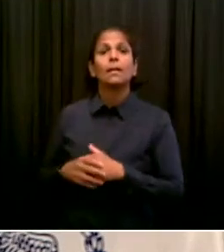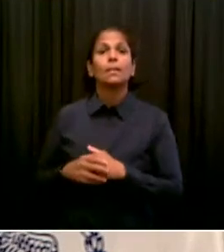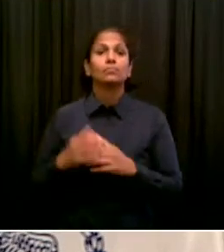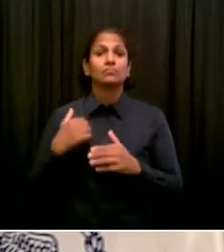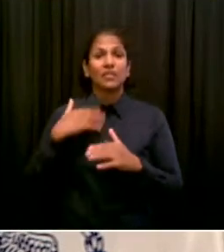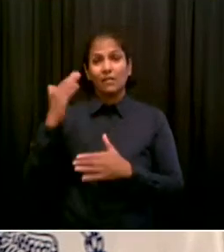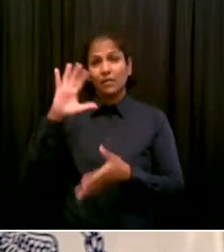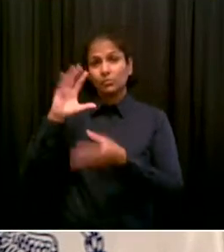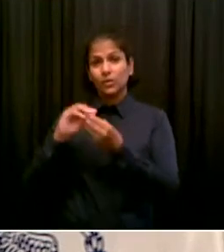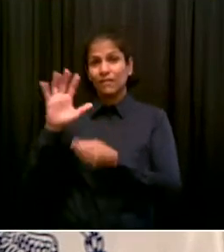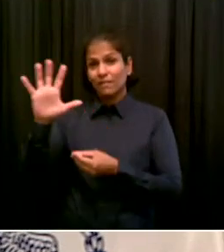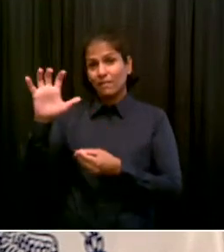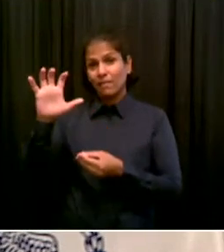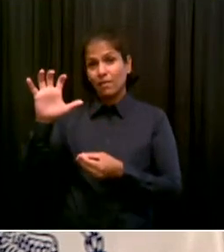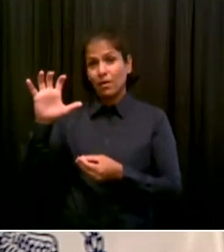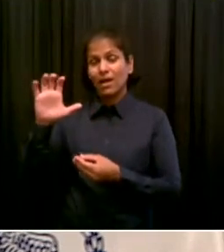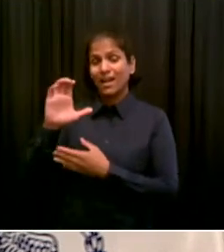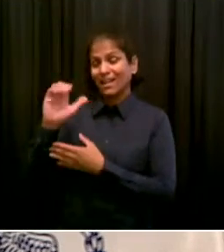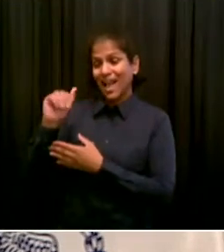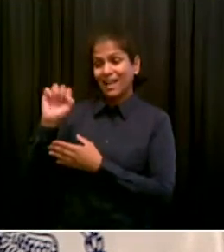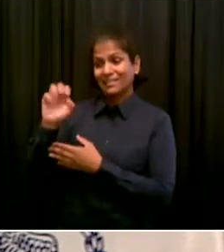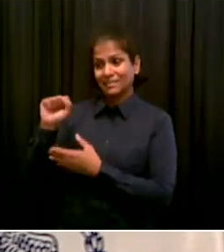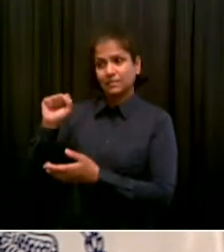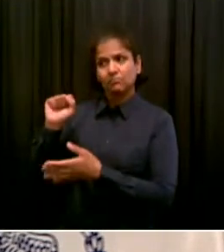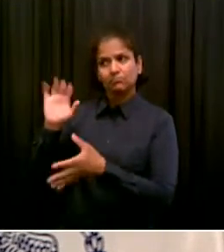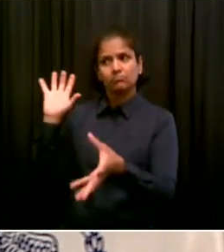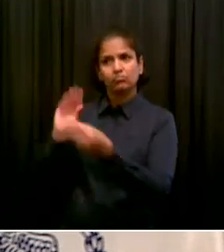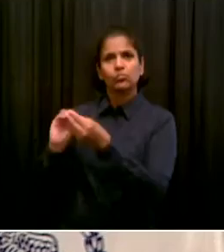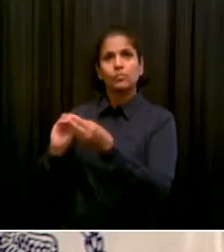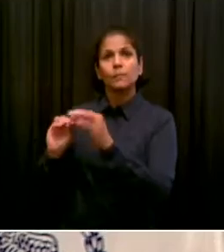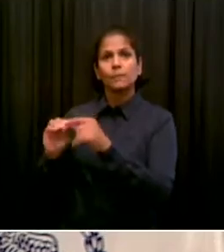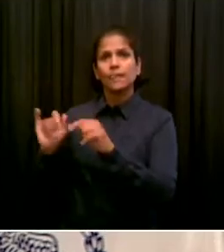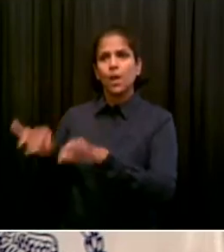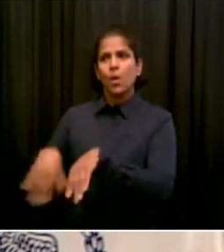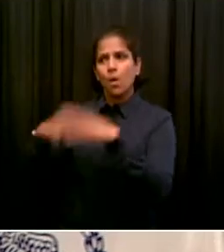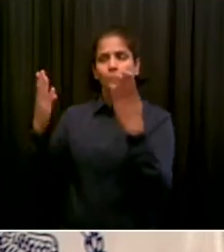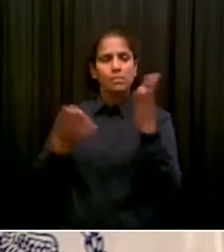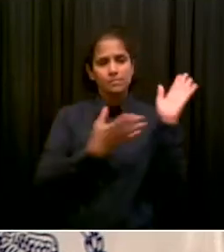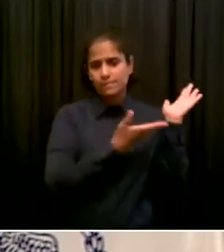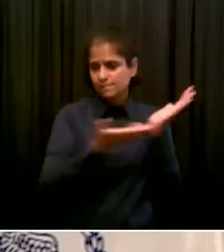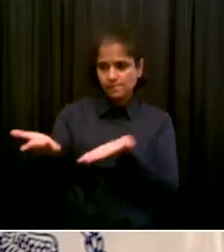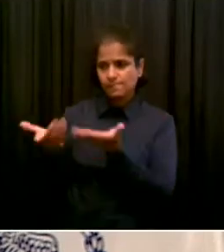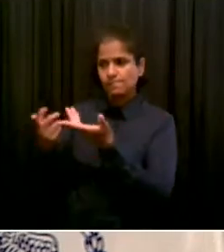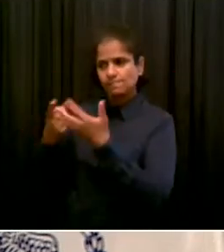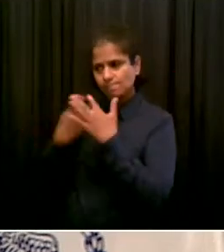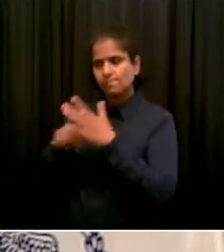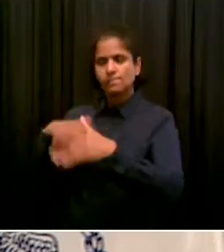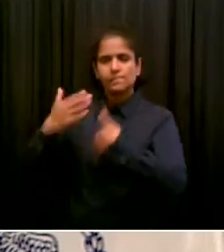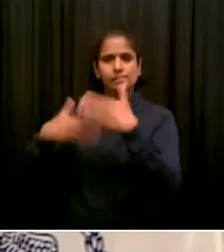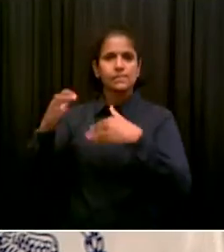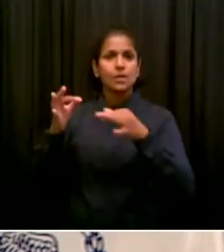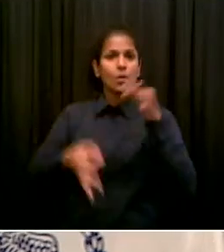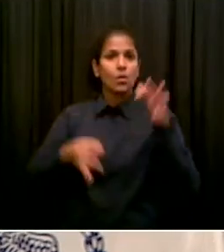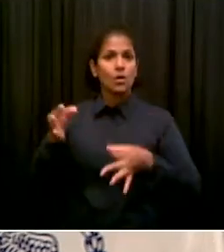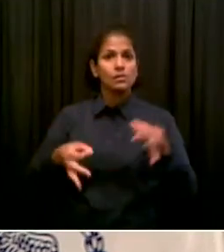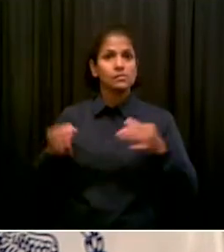THEY ARE SUPPEDOS TO BE, BT U THAT NEEDS TO HAPPEN MORE QUICKLY. FOR T HETWO BIGSTGE IMMEDTEIA THINGS THAT CAN HAPPEN. WITH THE COURT SYSTEM BEING BROUGHT BACK MORE FULLY, THAT WOULD INSTANTLY CHANGE THE